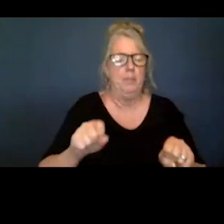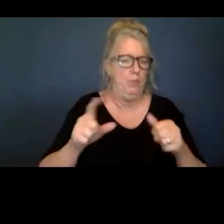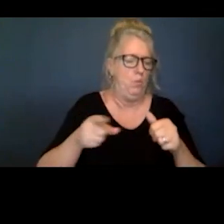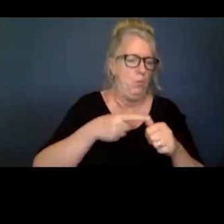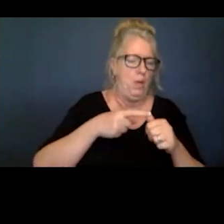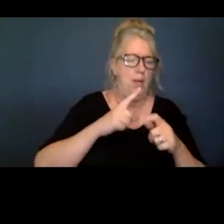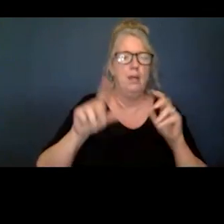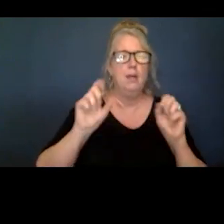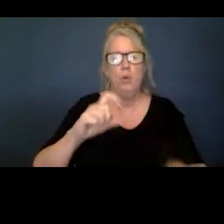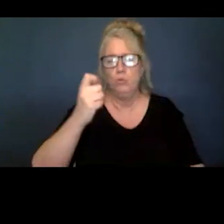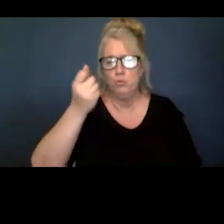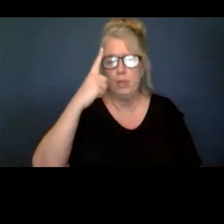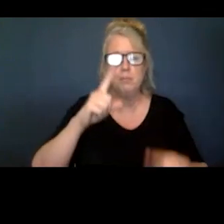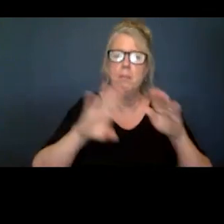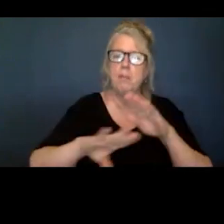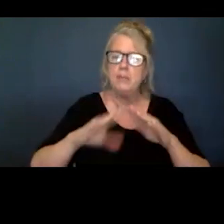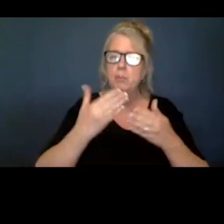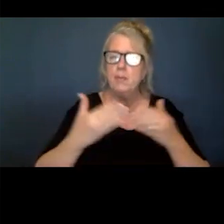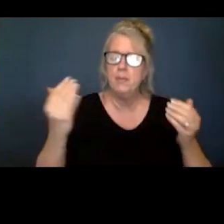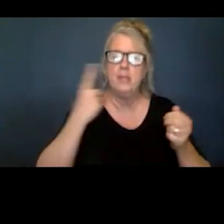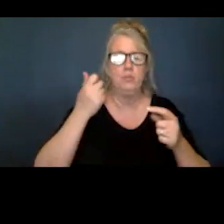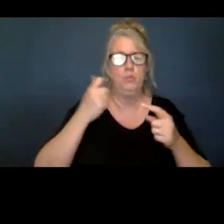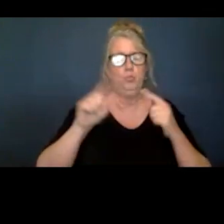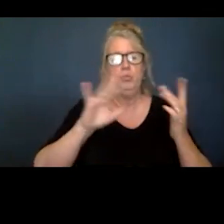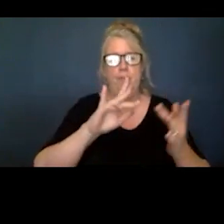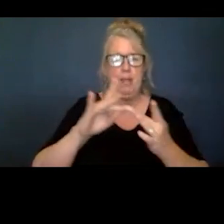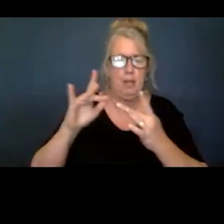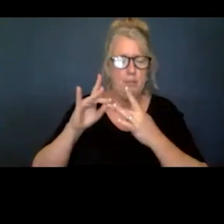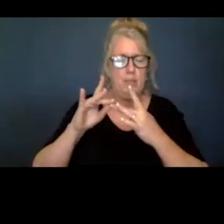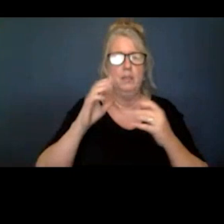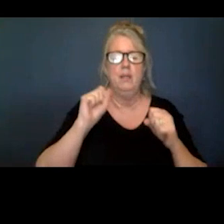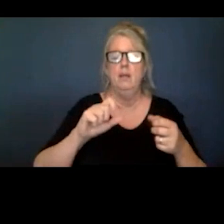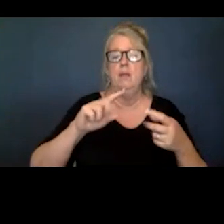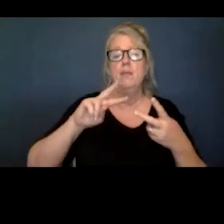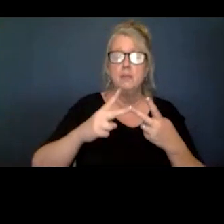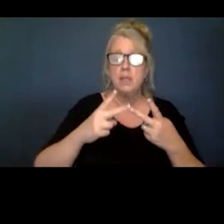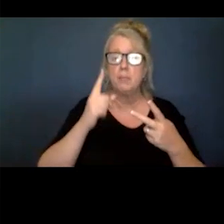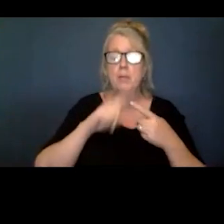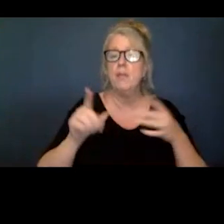understand the basic elements of an outreach strategy. Two, define your value proposition